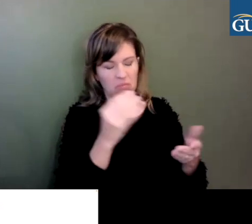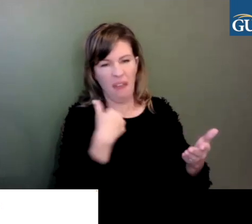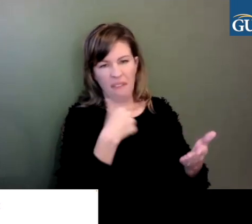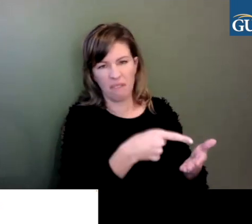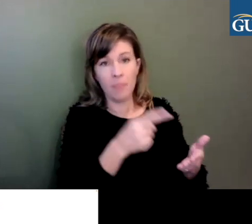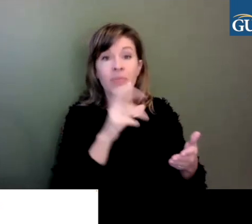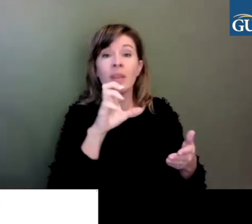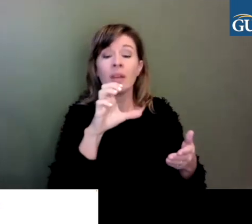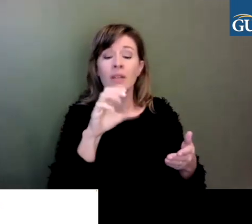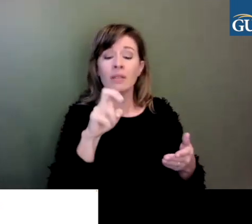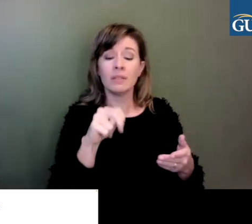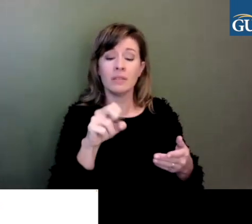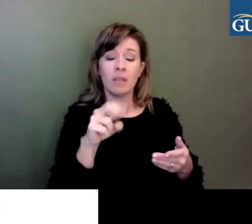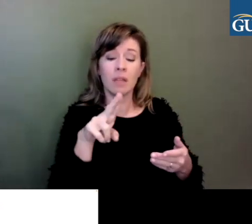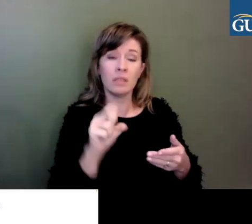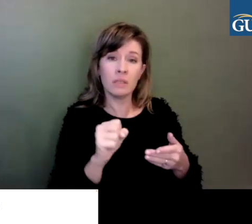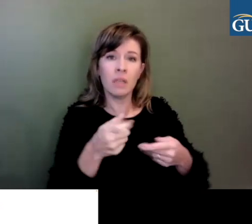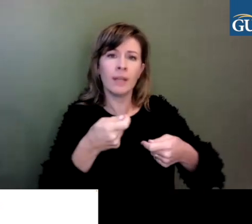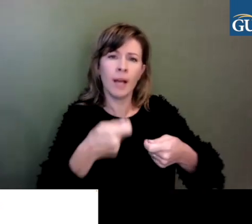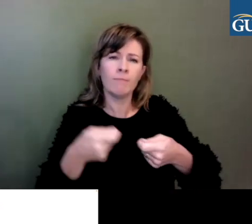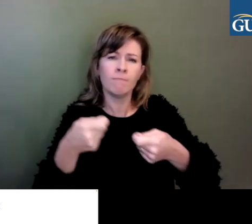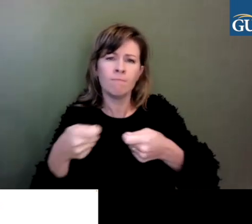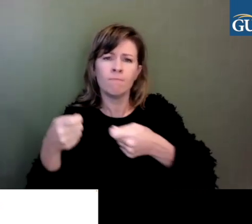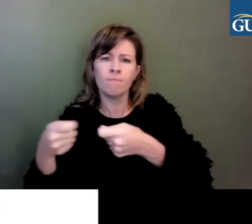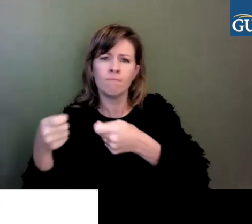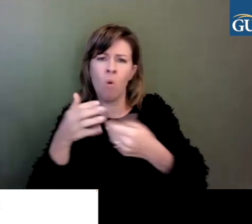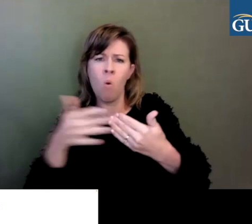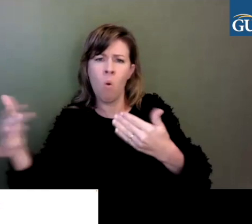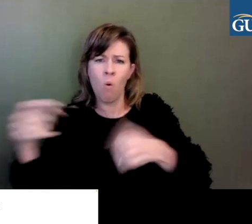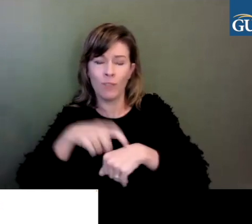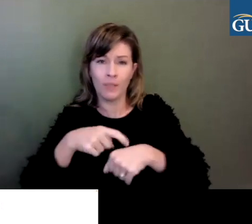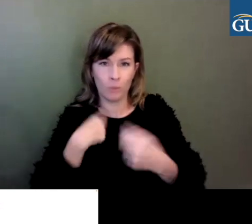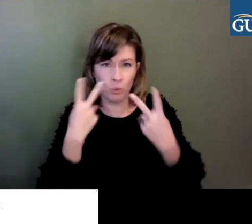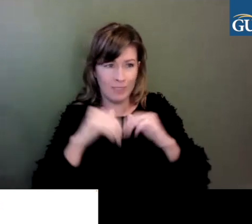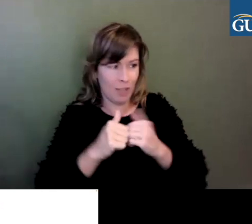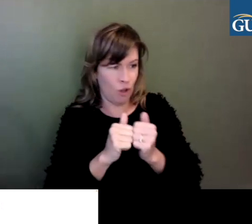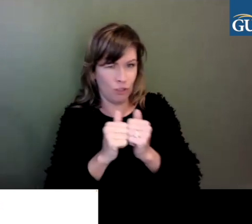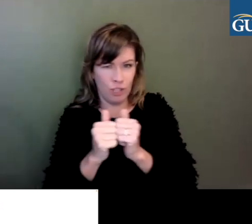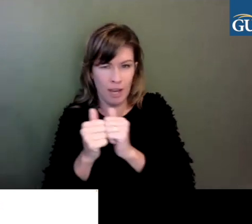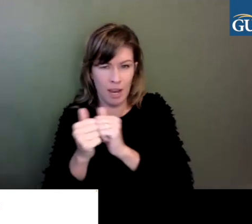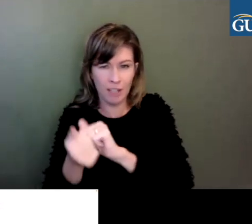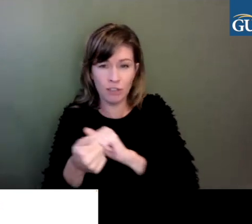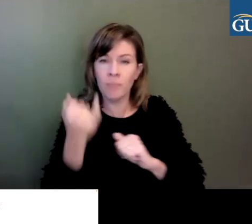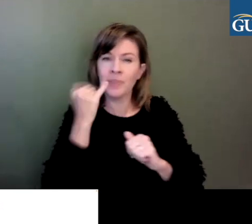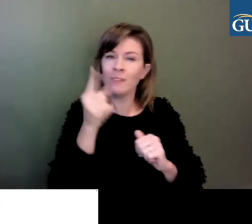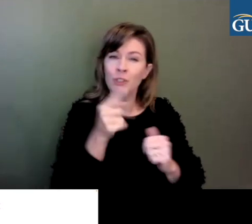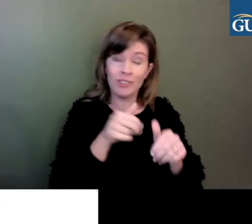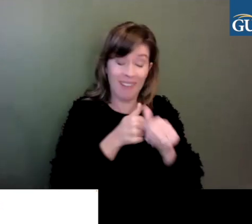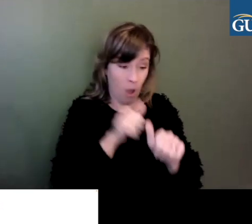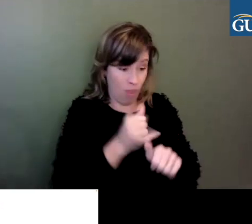some categories off. So already we're seeing how this is changing. If you just follow how we characterize